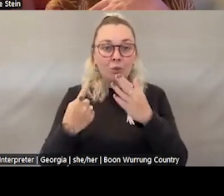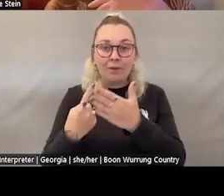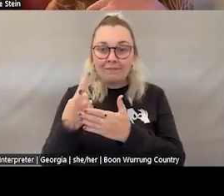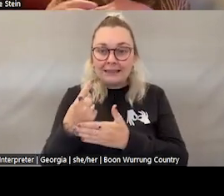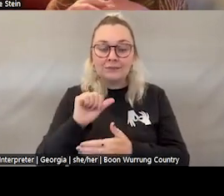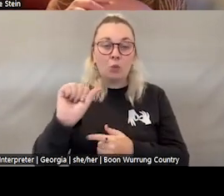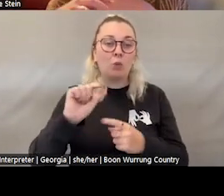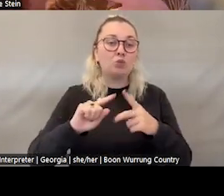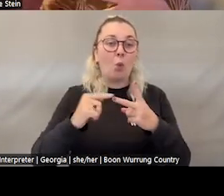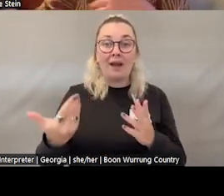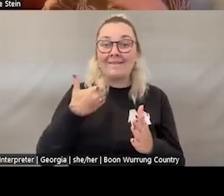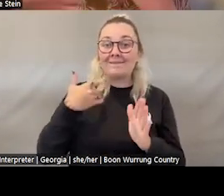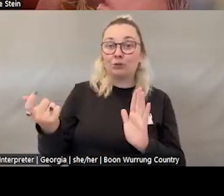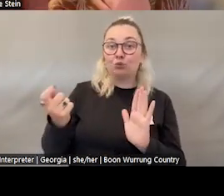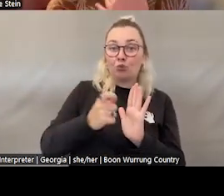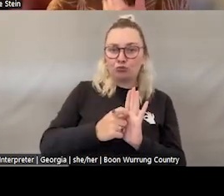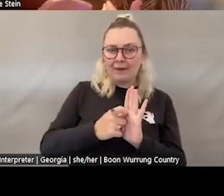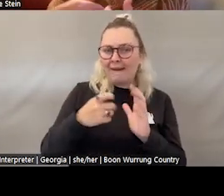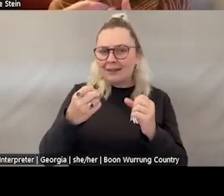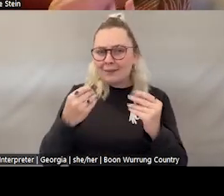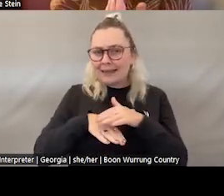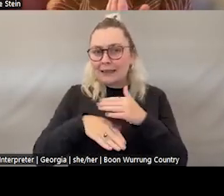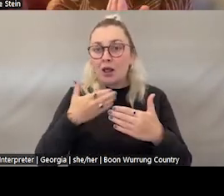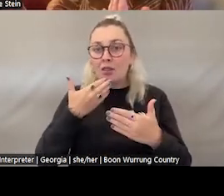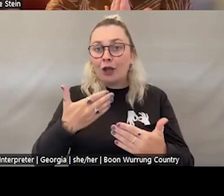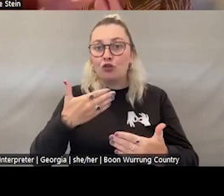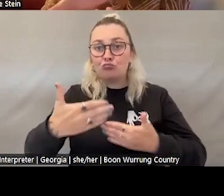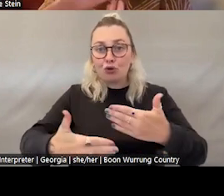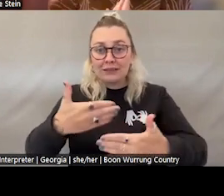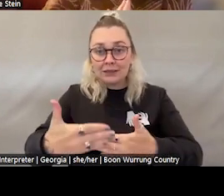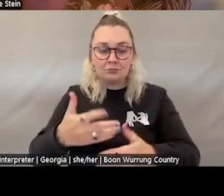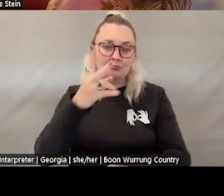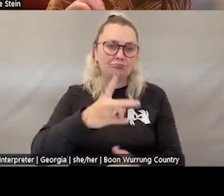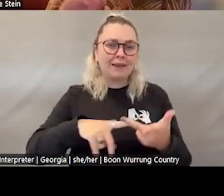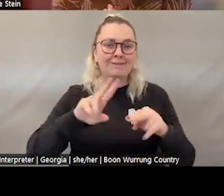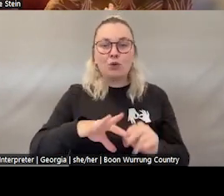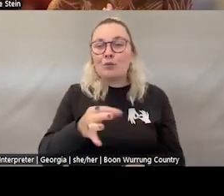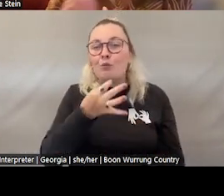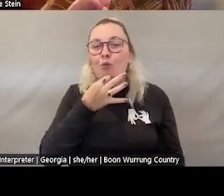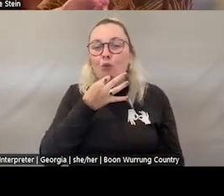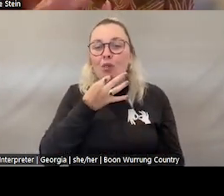given you a donation, is there something in the thank you process. Again, it is a small donation,